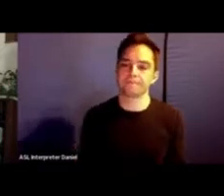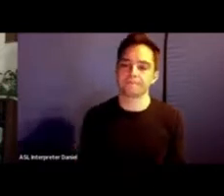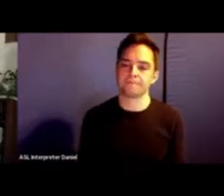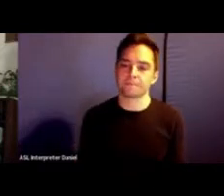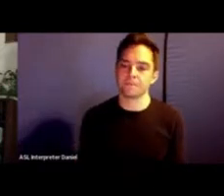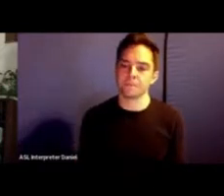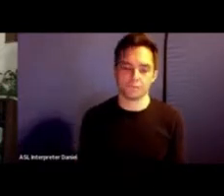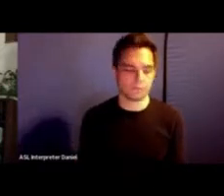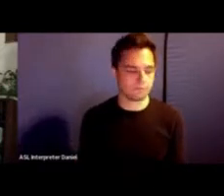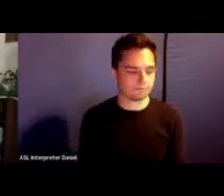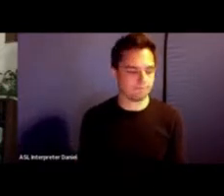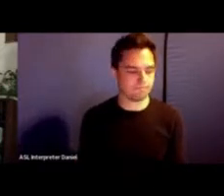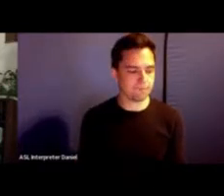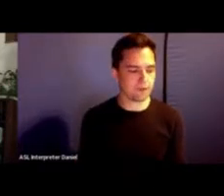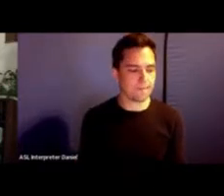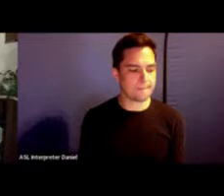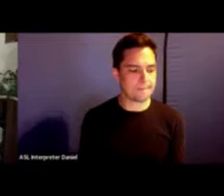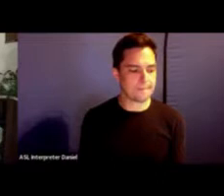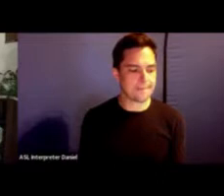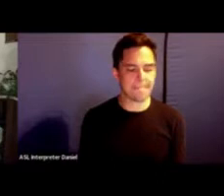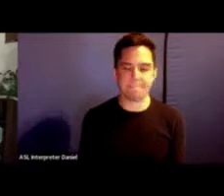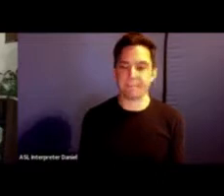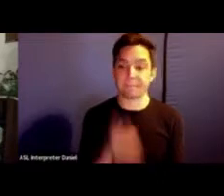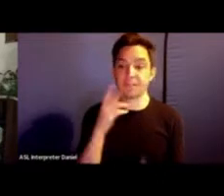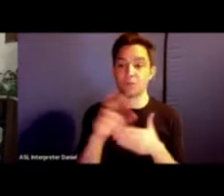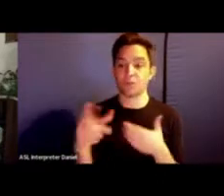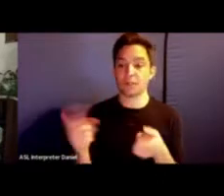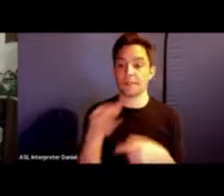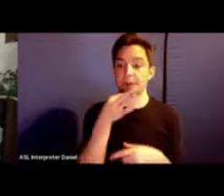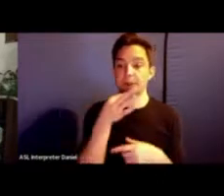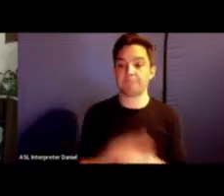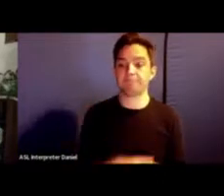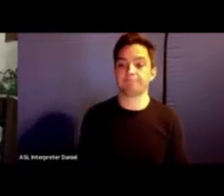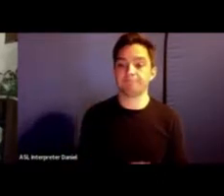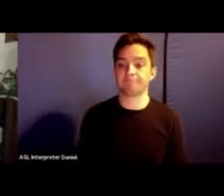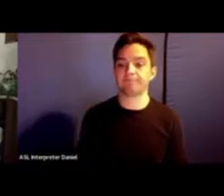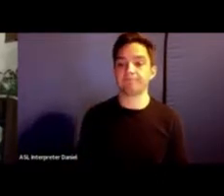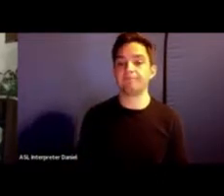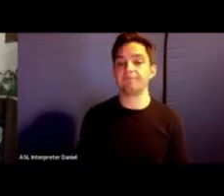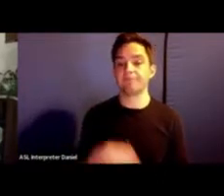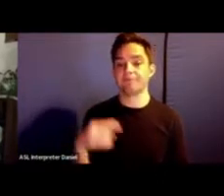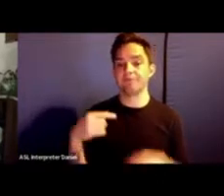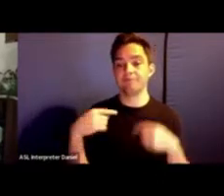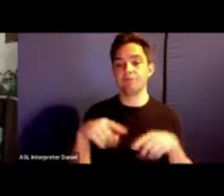We'll see those results here shortly. But while we wait for everybody to respond to the